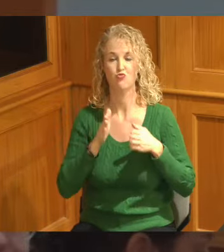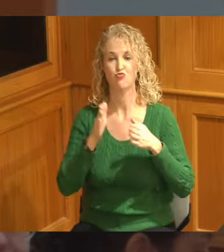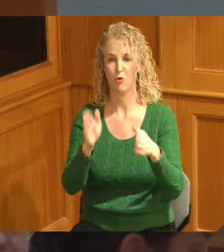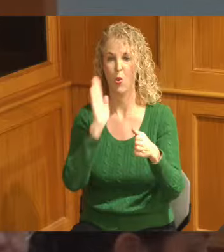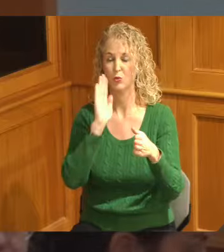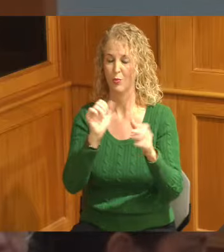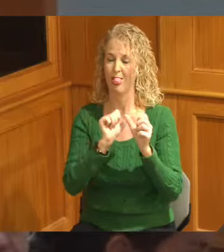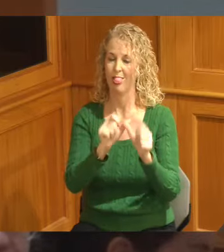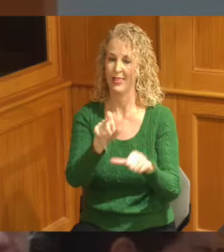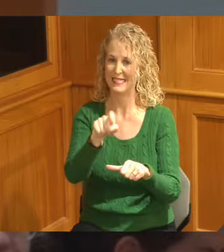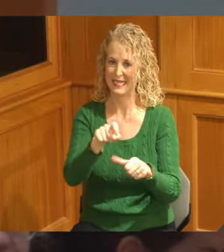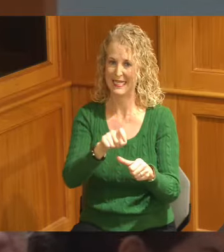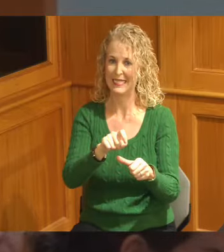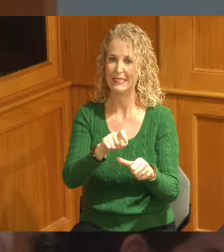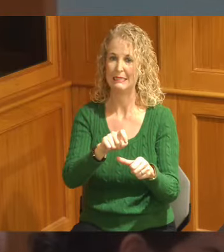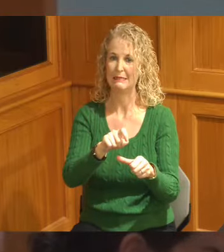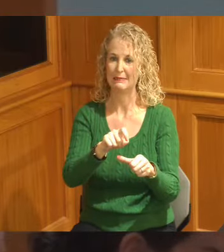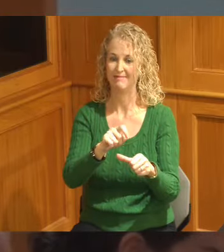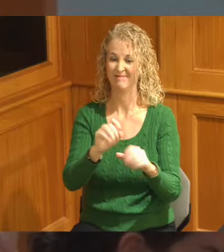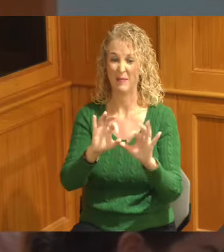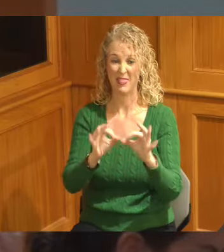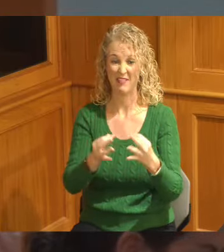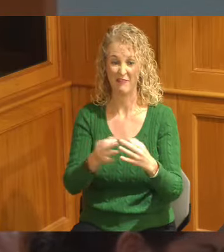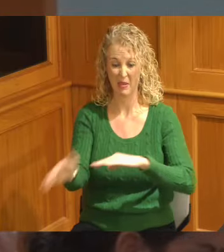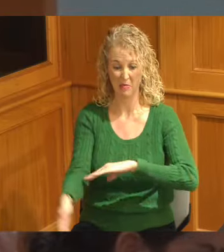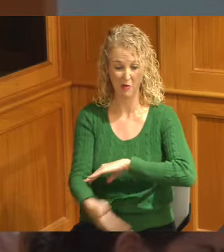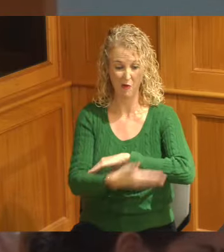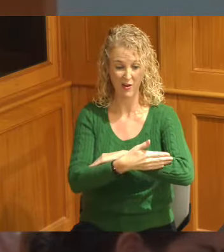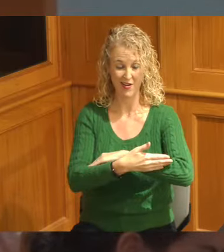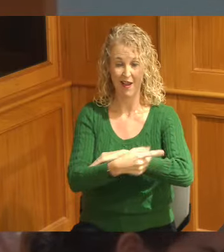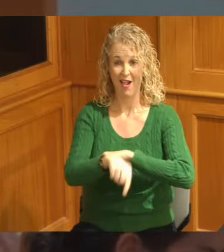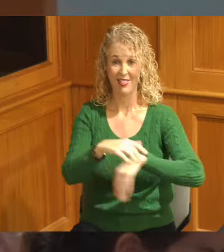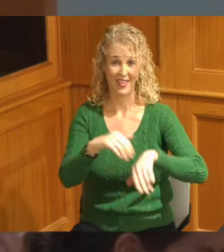all their work being away from their family during the hours they have to work. So appreciate that.